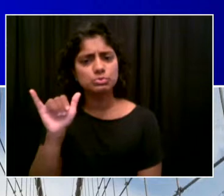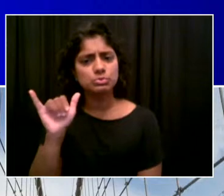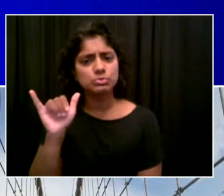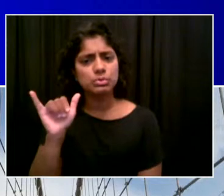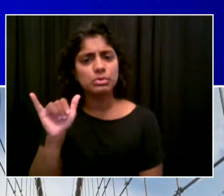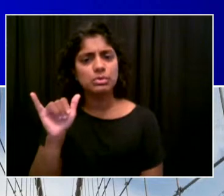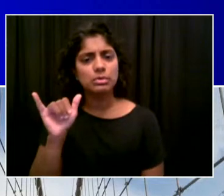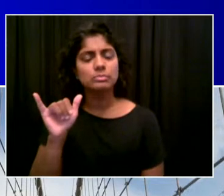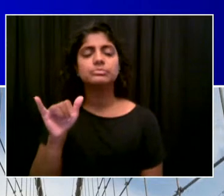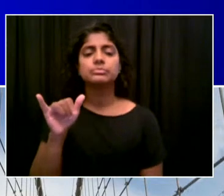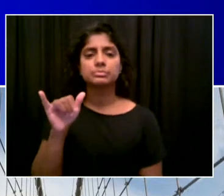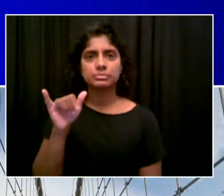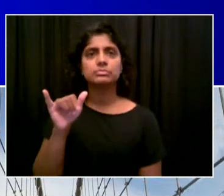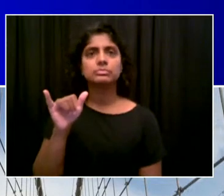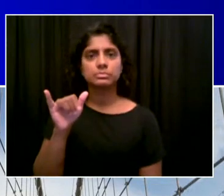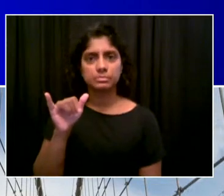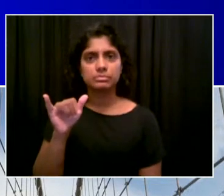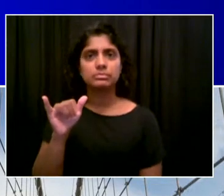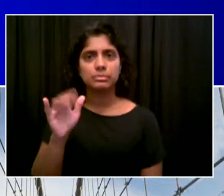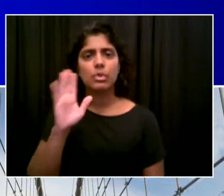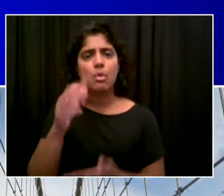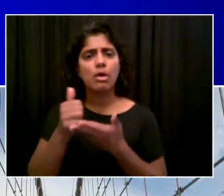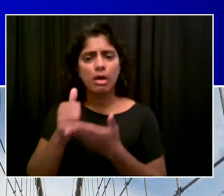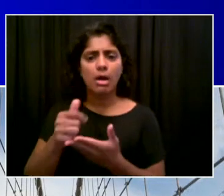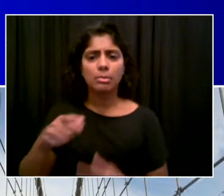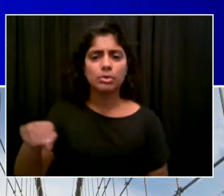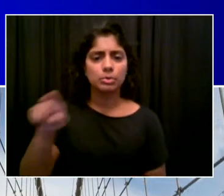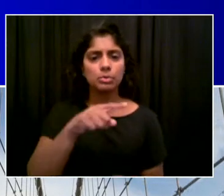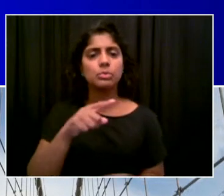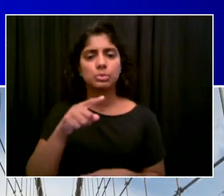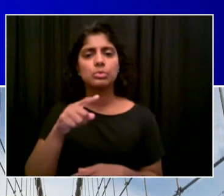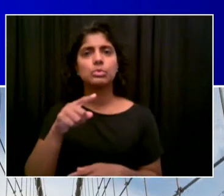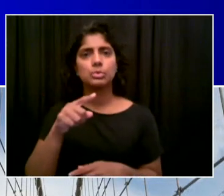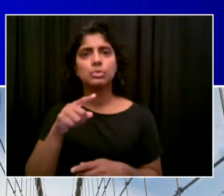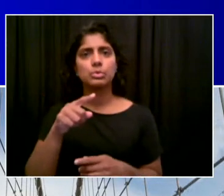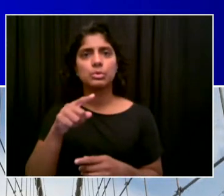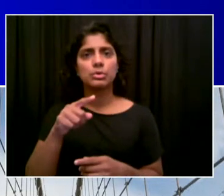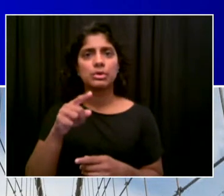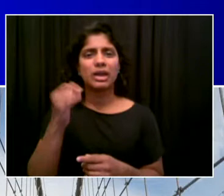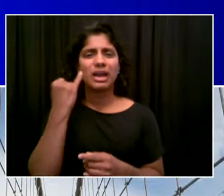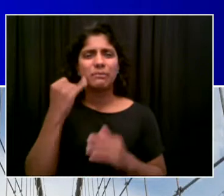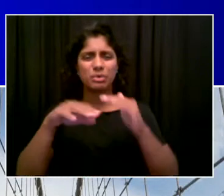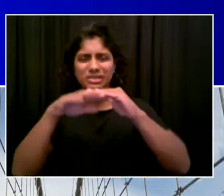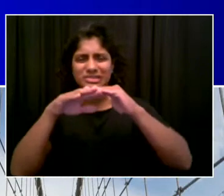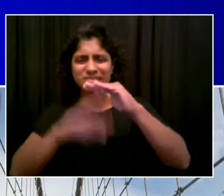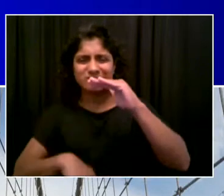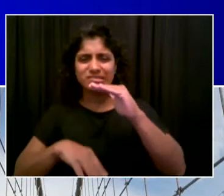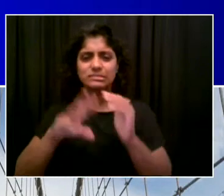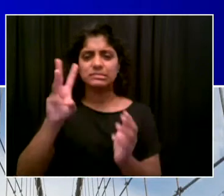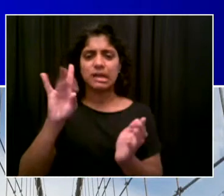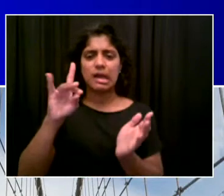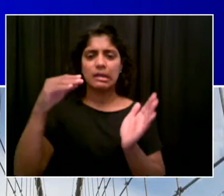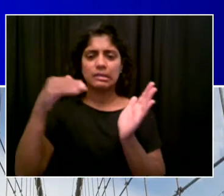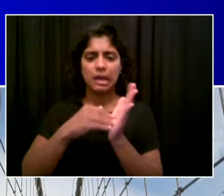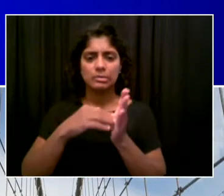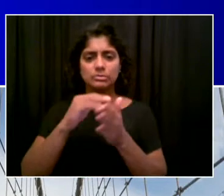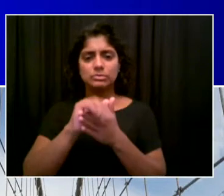GENERAL WITH ANY TAX ISSUES IF YOU EARN $68,000 OR LESS WE HELP YOU IF YOU NEED